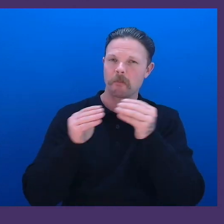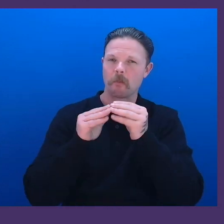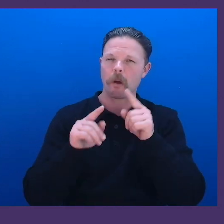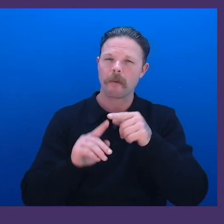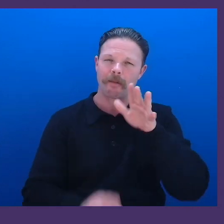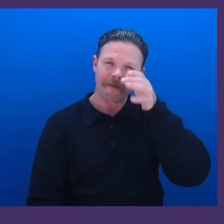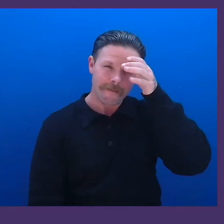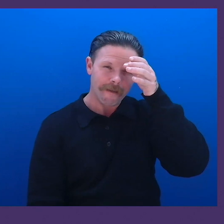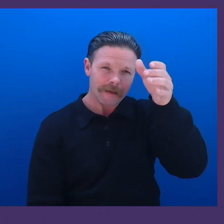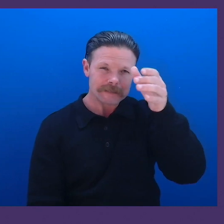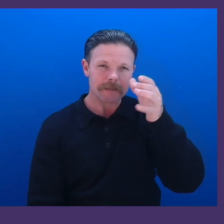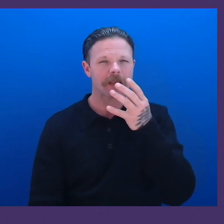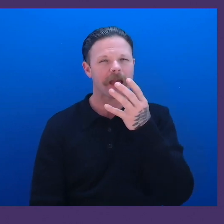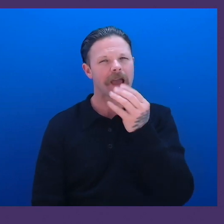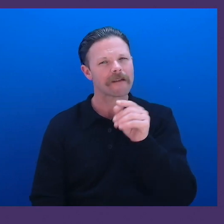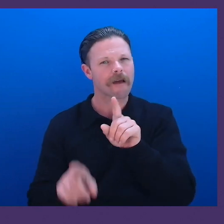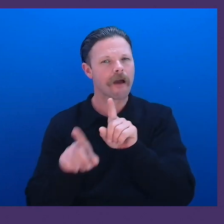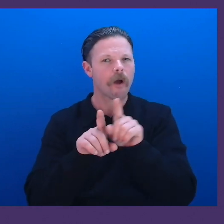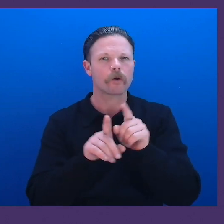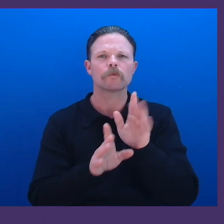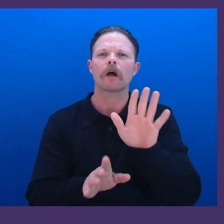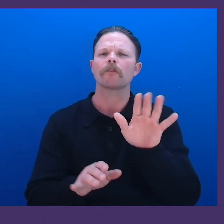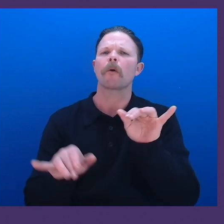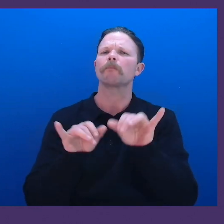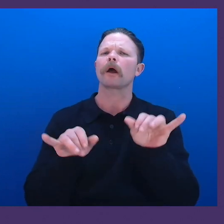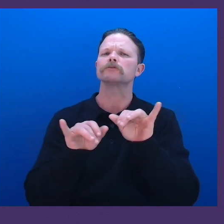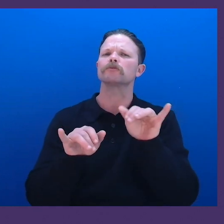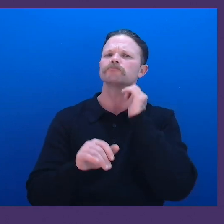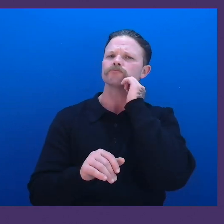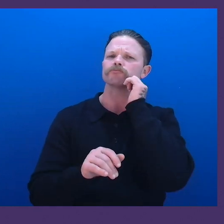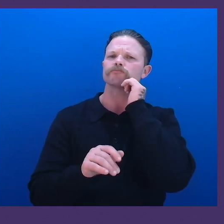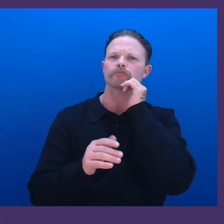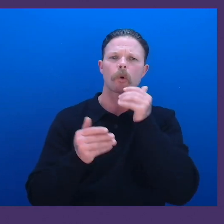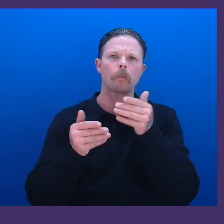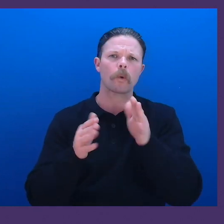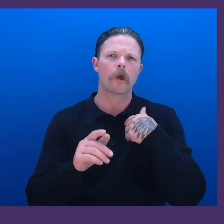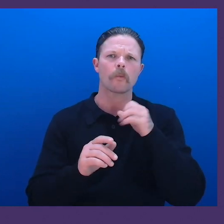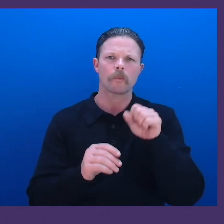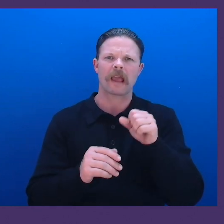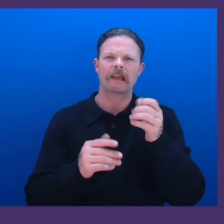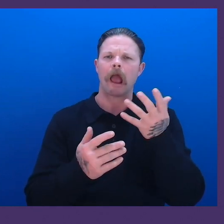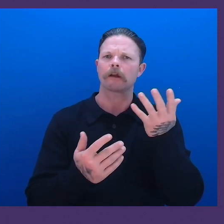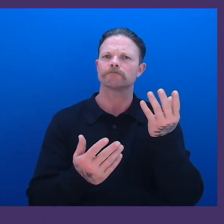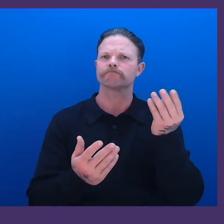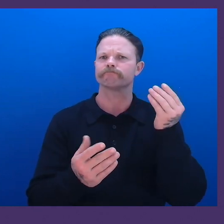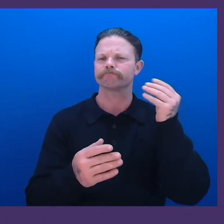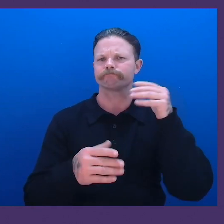incorporate them? Olga Dutova-Fairfax: Yeah, absolutely. Hi, my name is Olga.